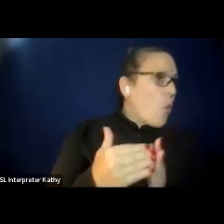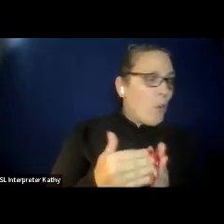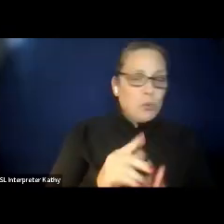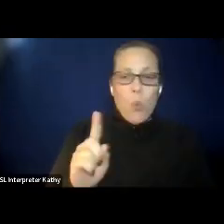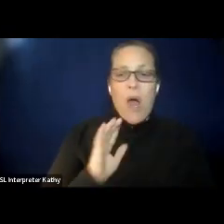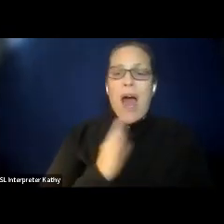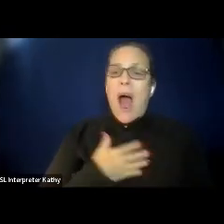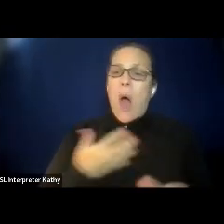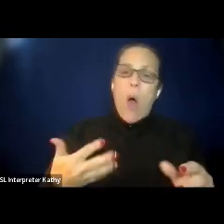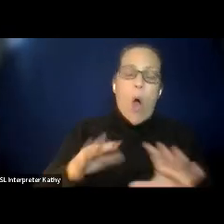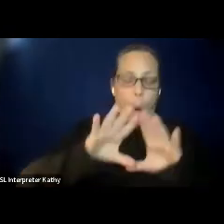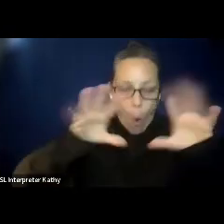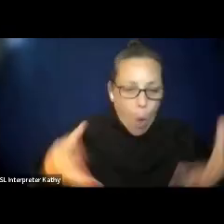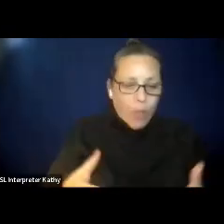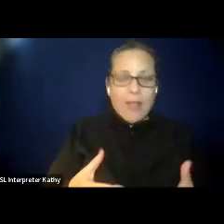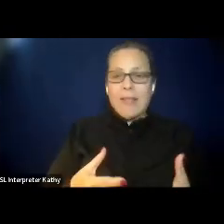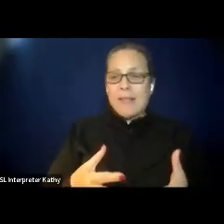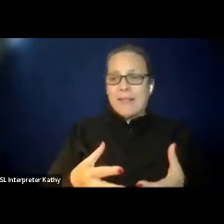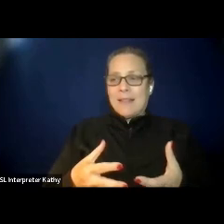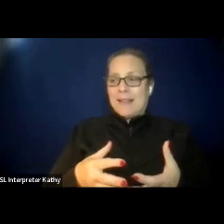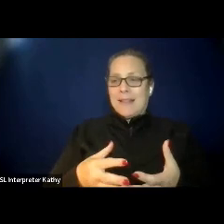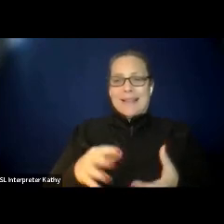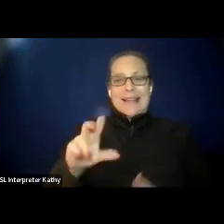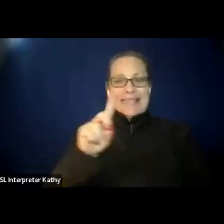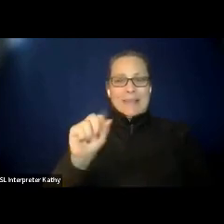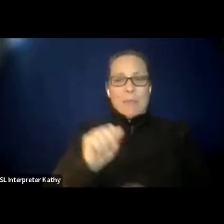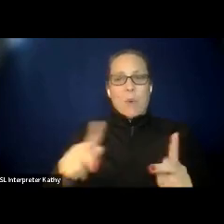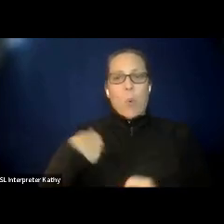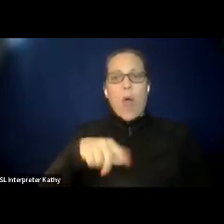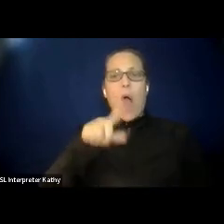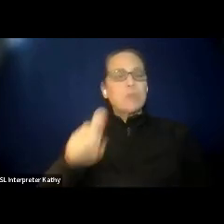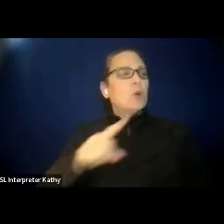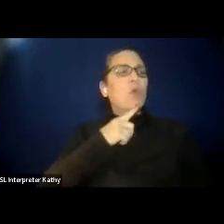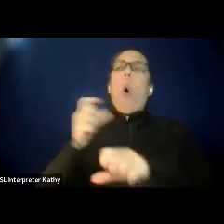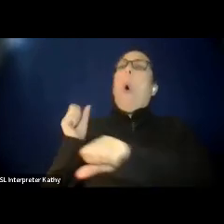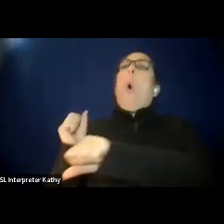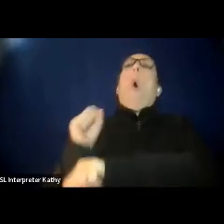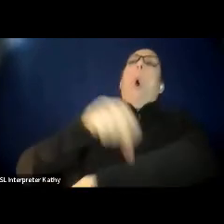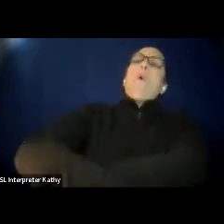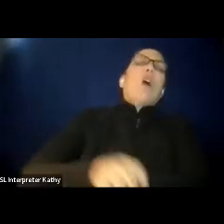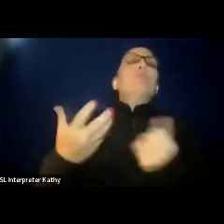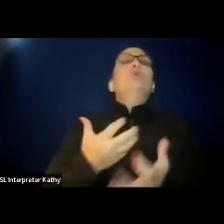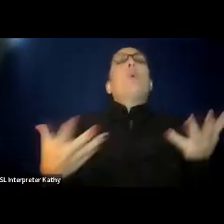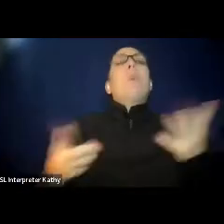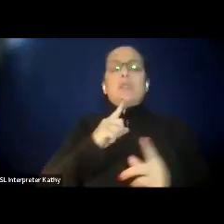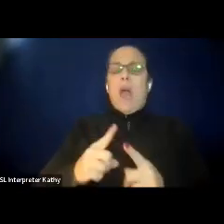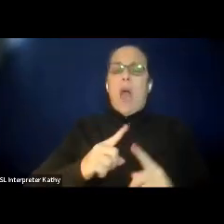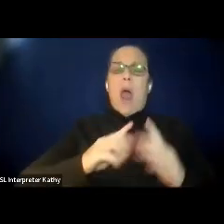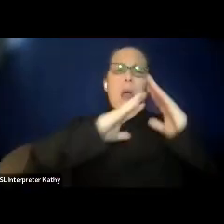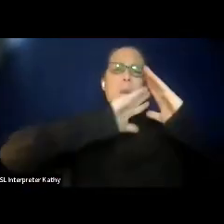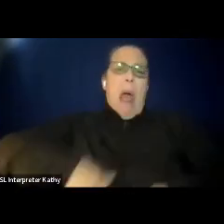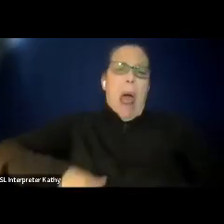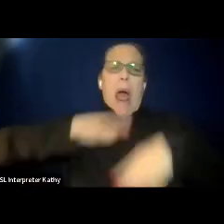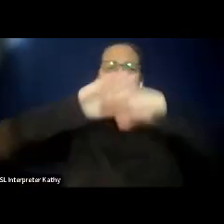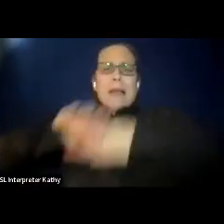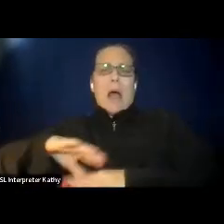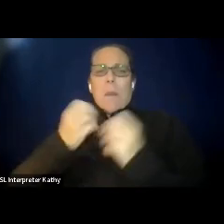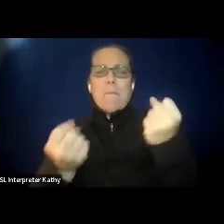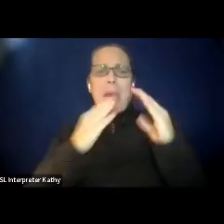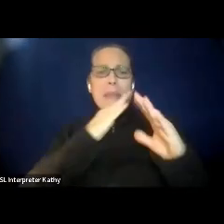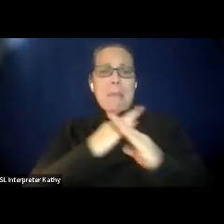disabled person and as a therapist who works in this area, this is something that is talked about so much. As disabled people, we are just supposed to